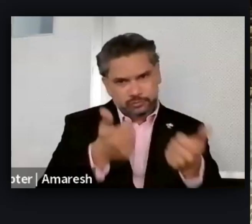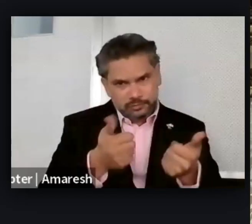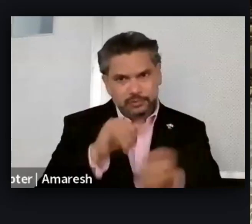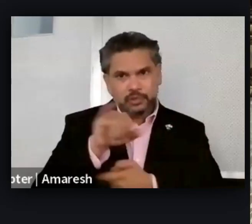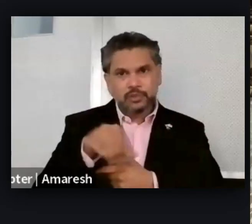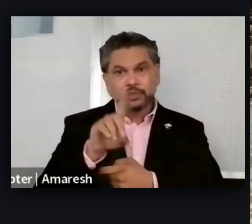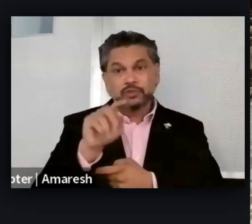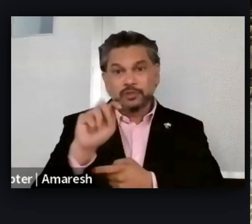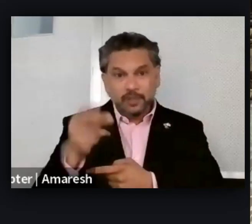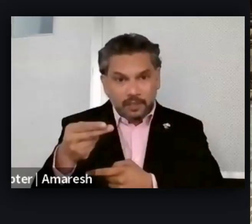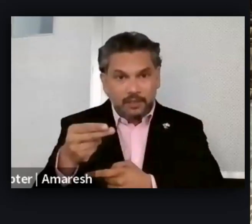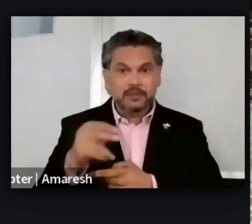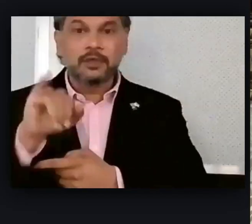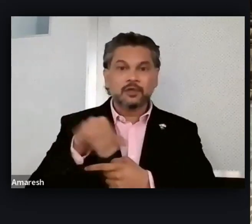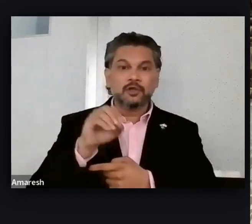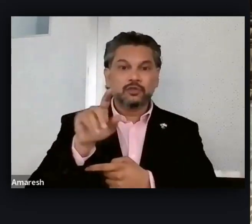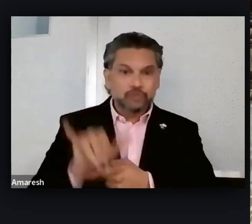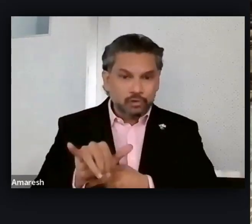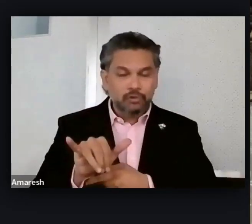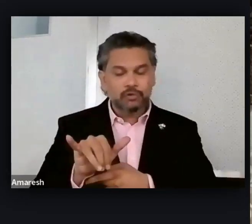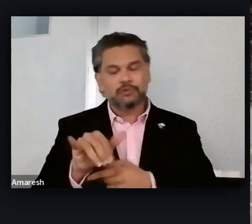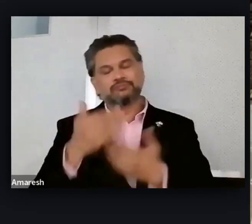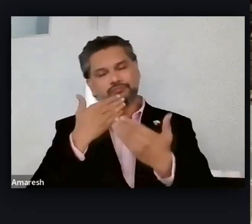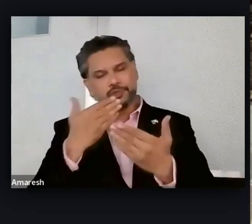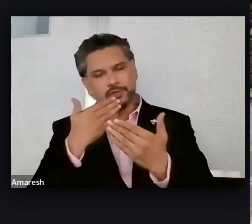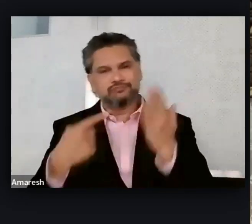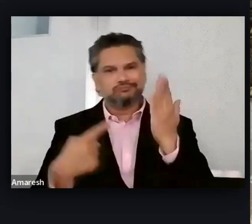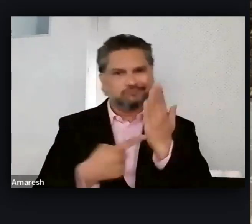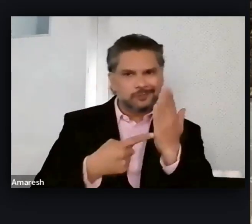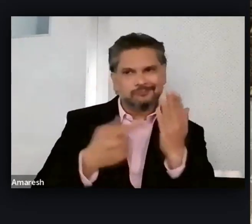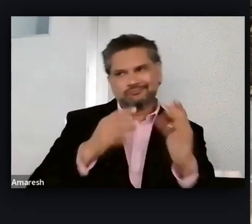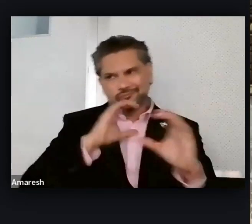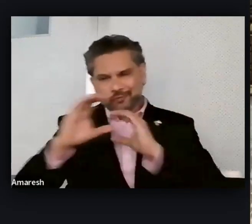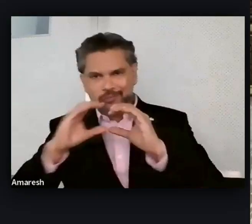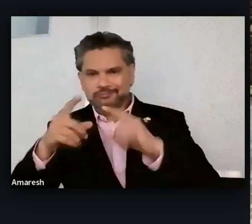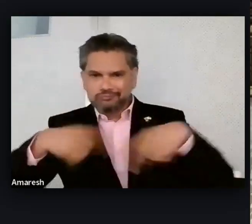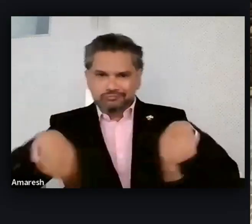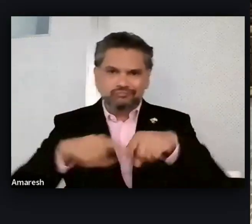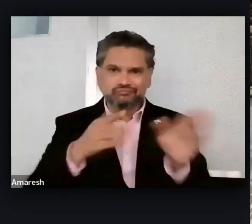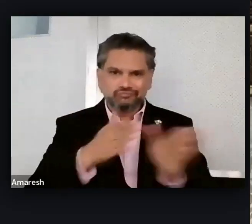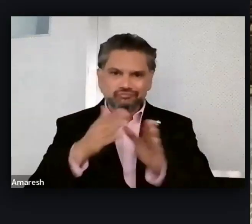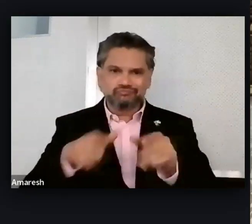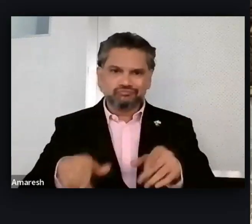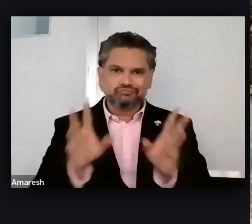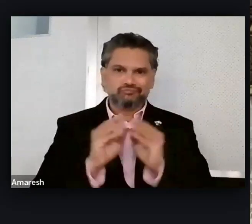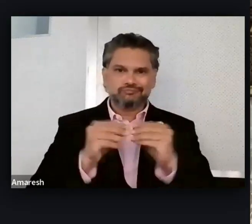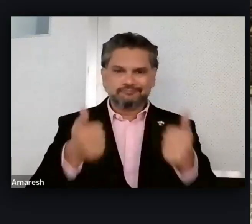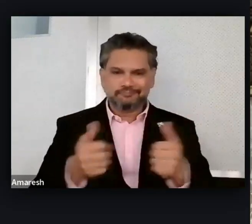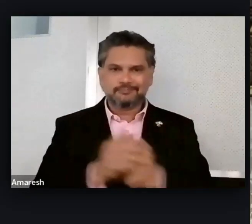Judith, Joly, and everyone else for technical communication and facilitation in organization of